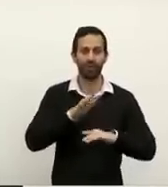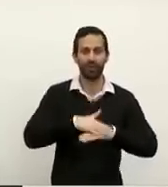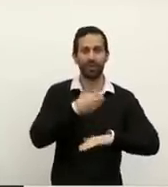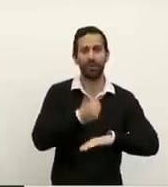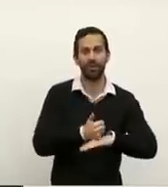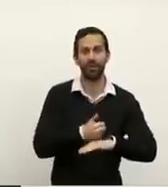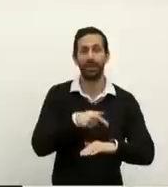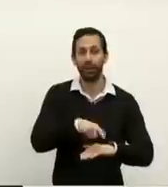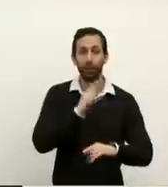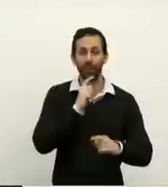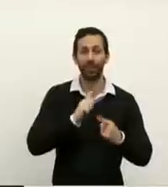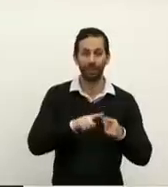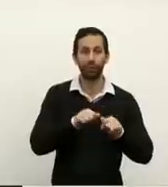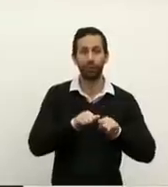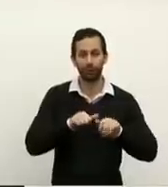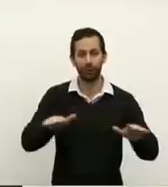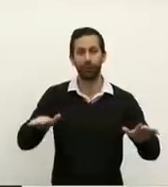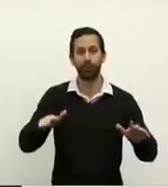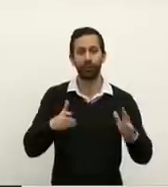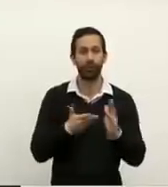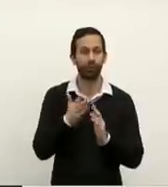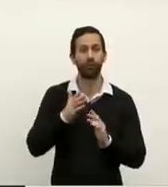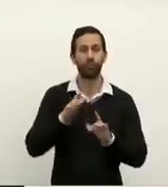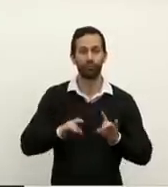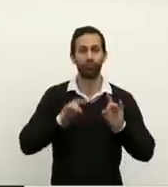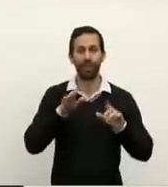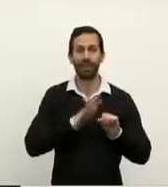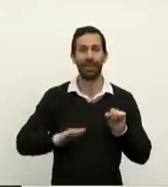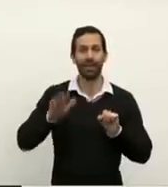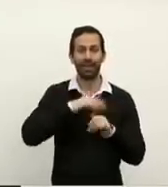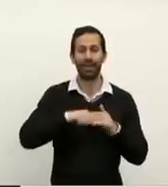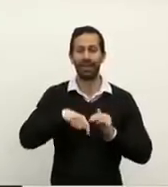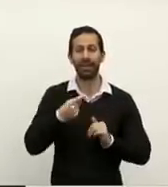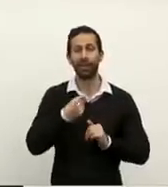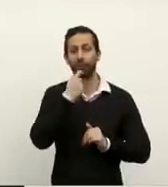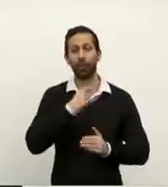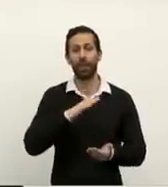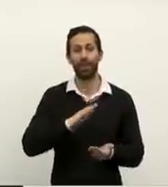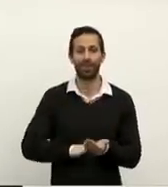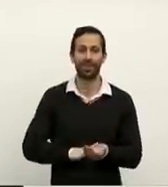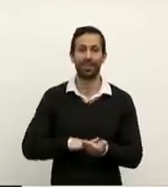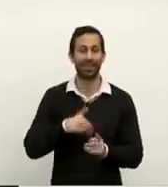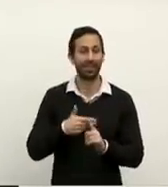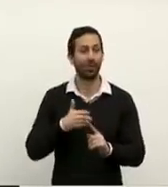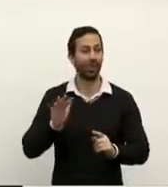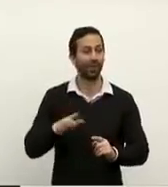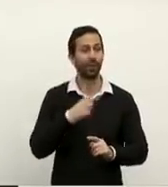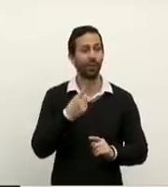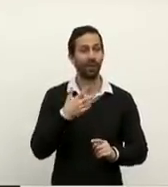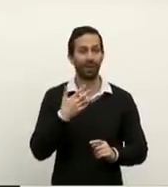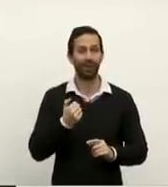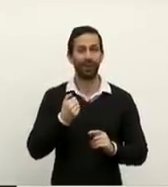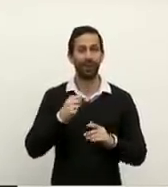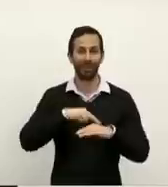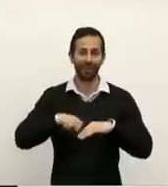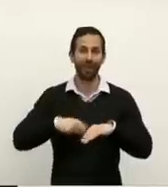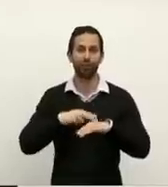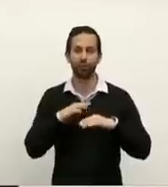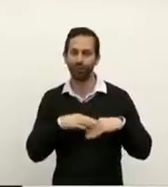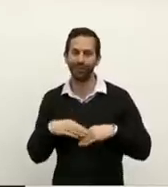And that will continue to happen throughout the country over the coming months, until we get everybody to a national consistent level.